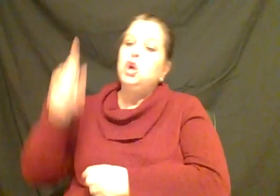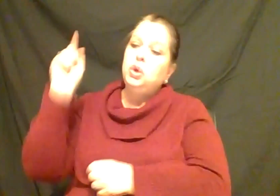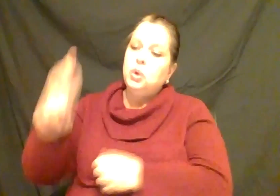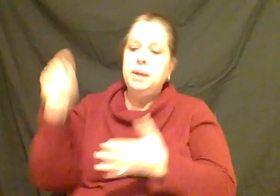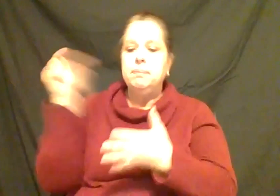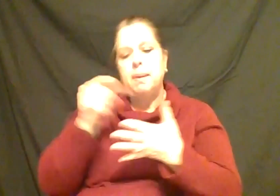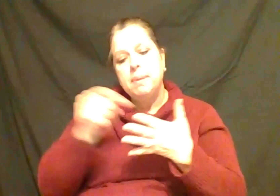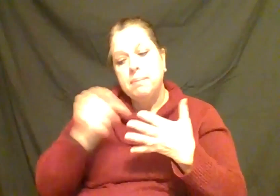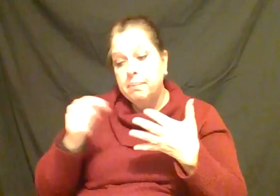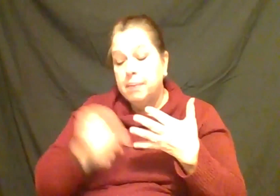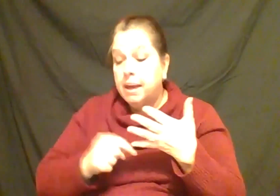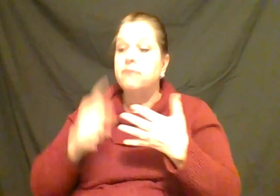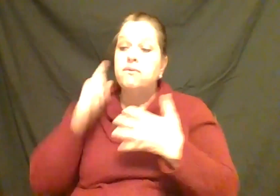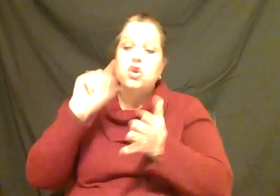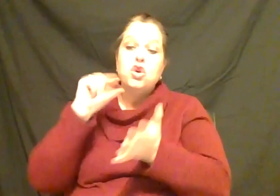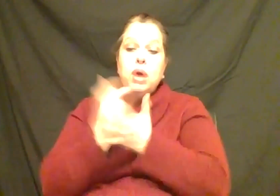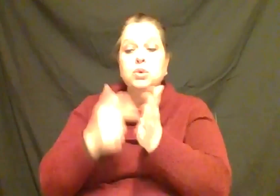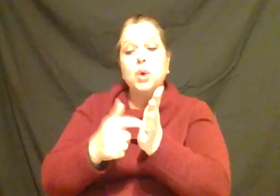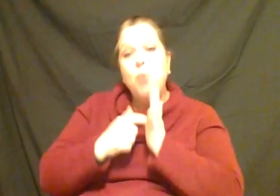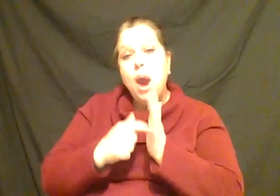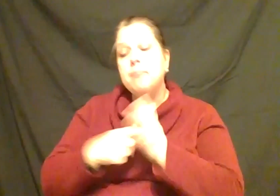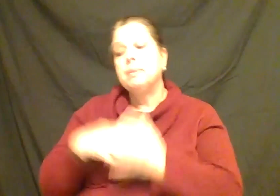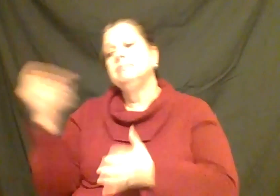some things that we've discussed previously that you said you were interested in here are